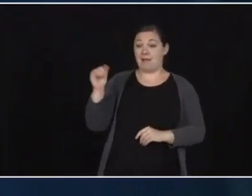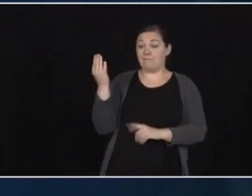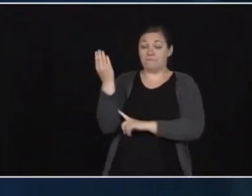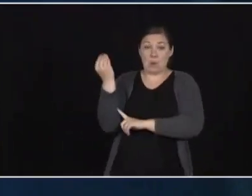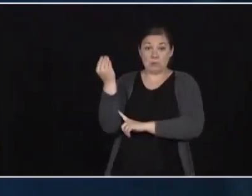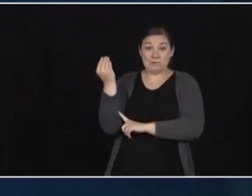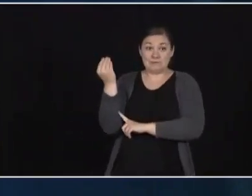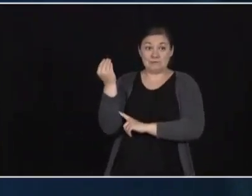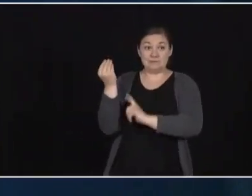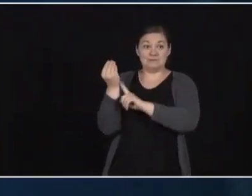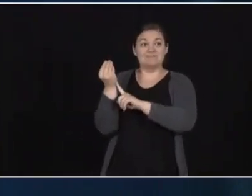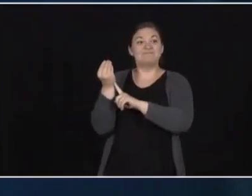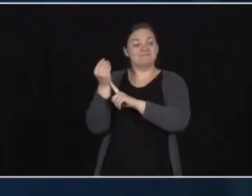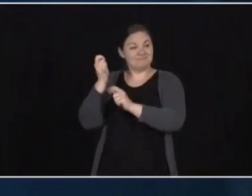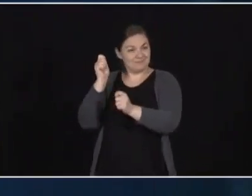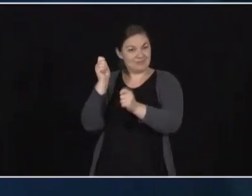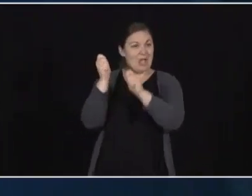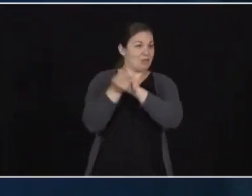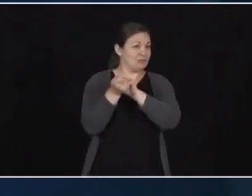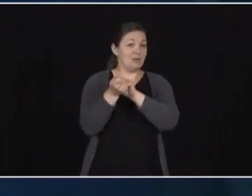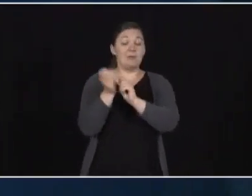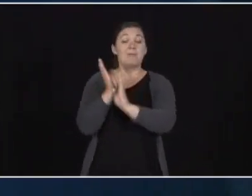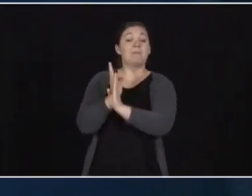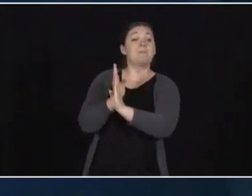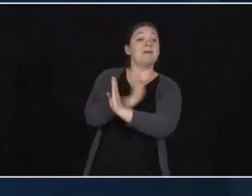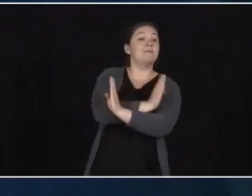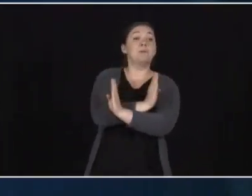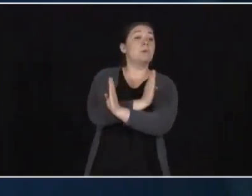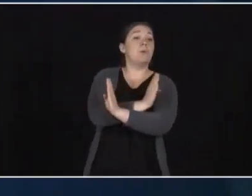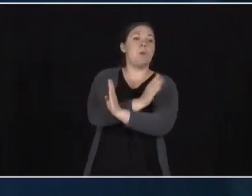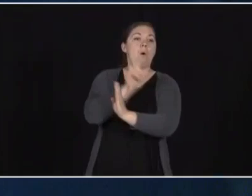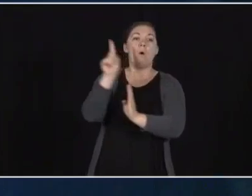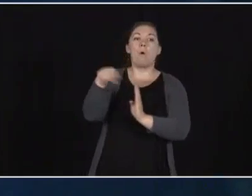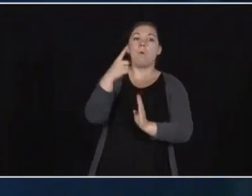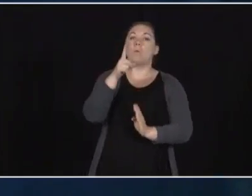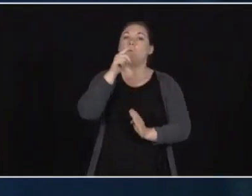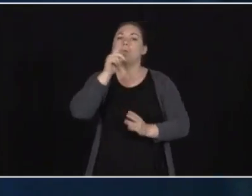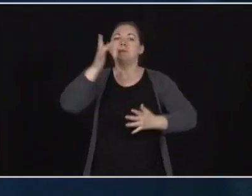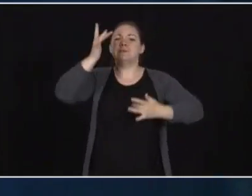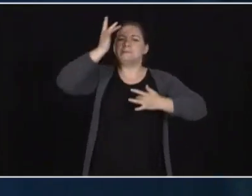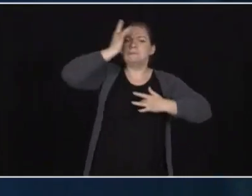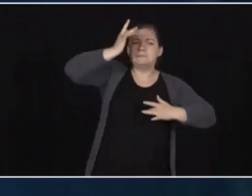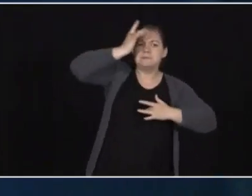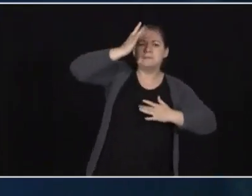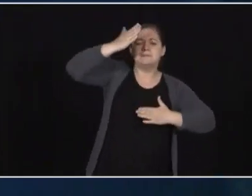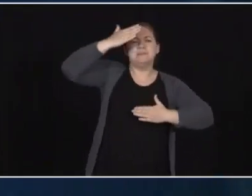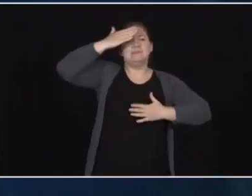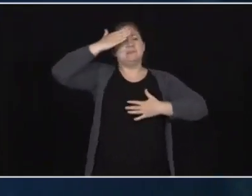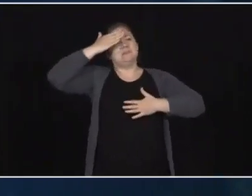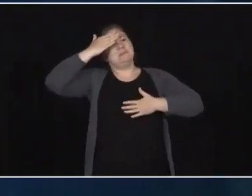what testing should be and that was changed on May 14 to broaden from symptomatic testing and party populations such as those that had illness